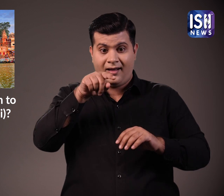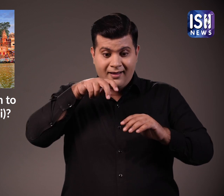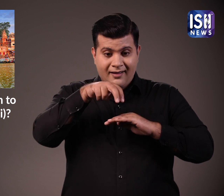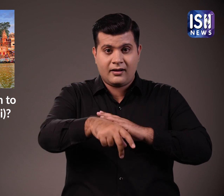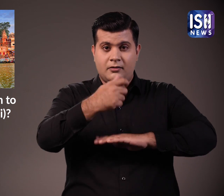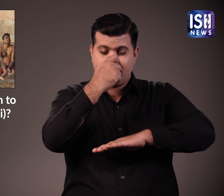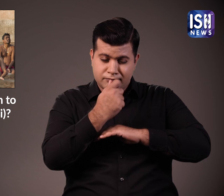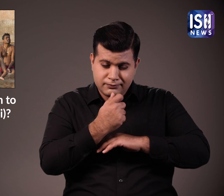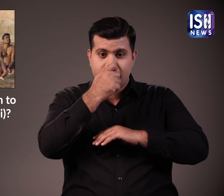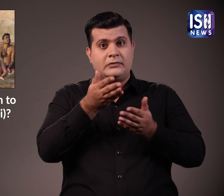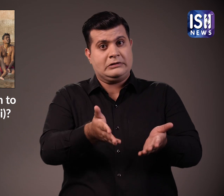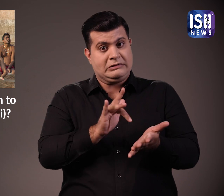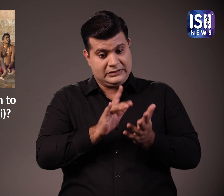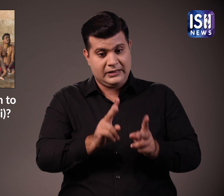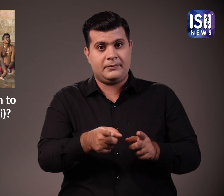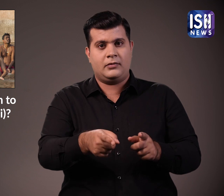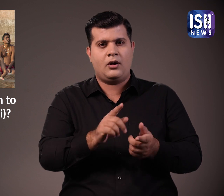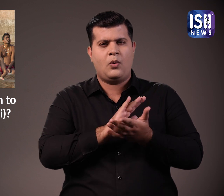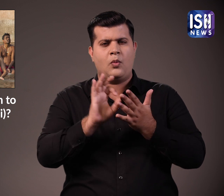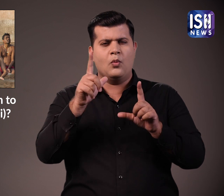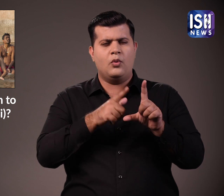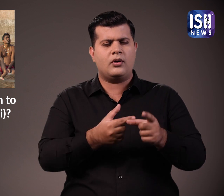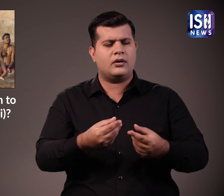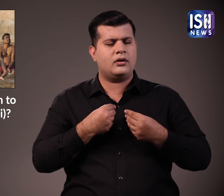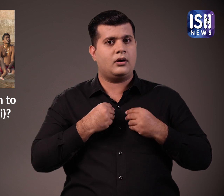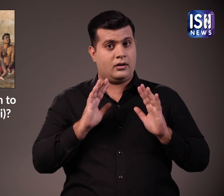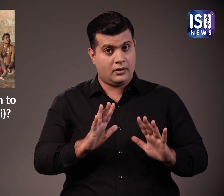At the same time, you will also see many people a holy dip in the Ganges